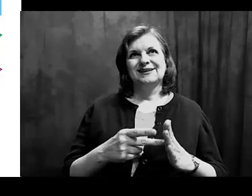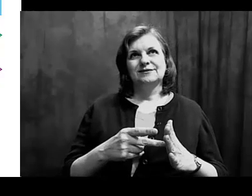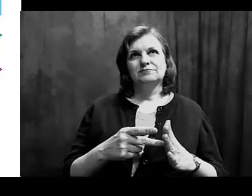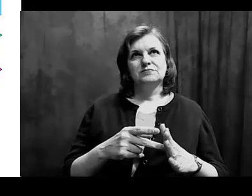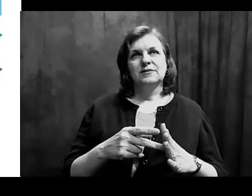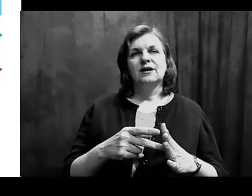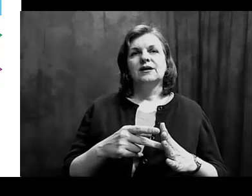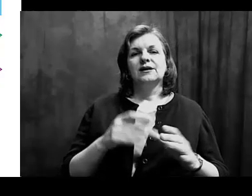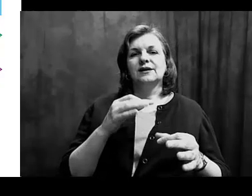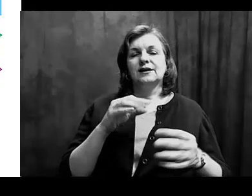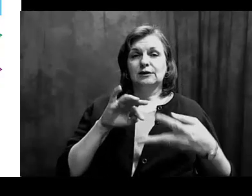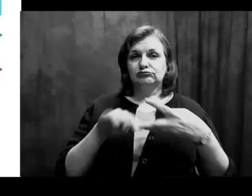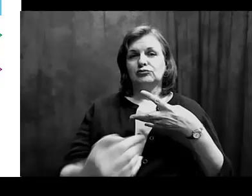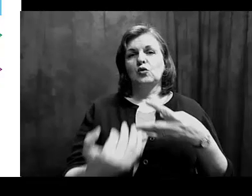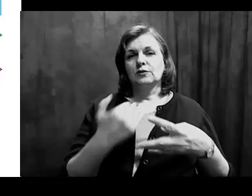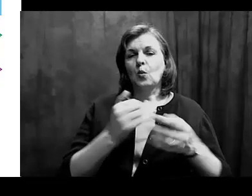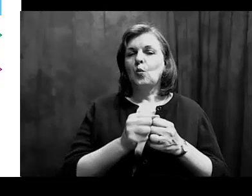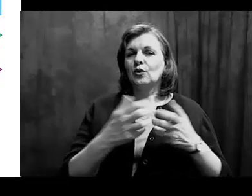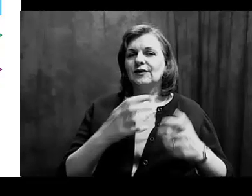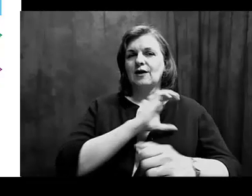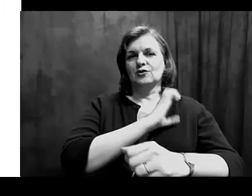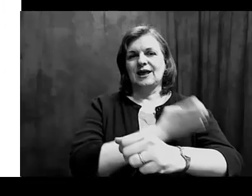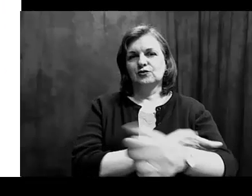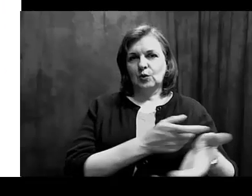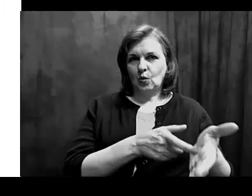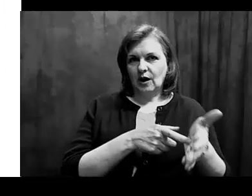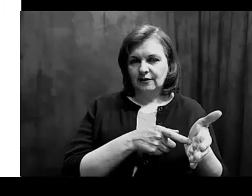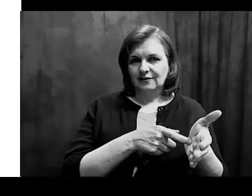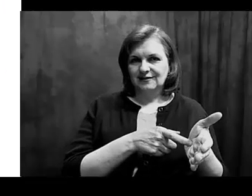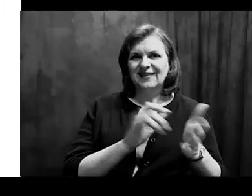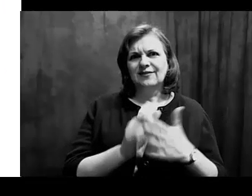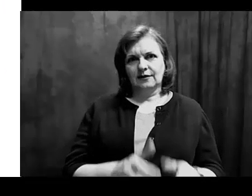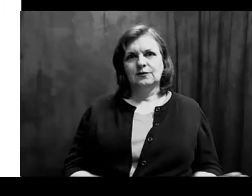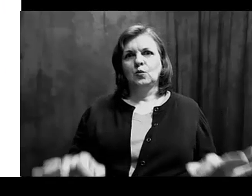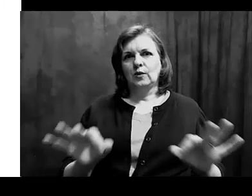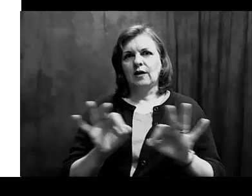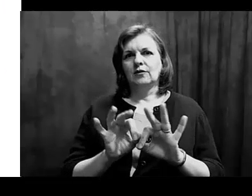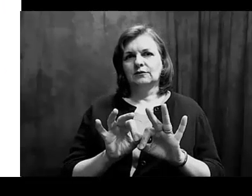maintain this over the long haul